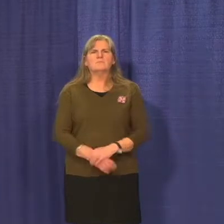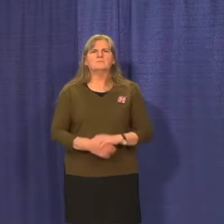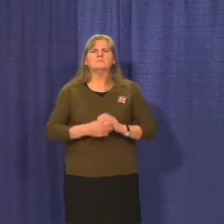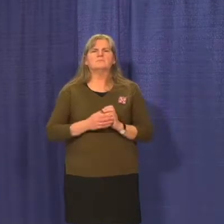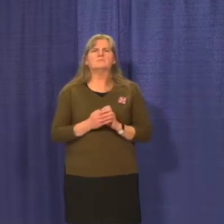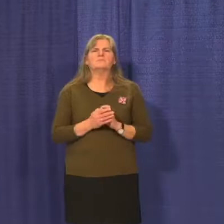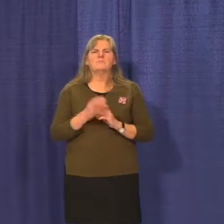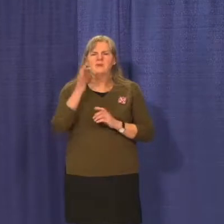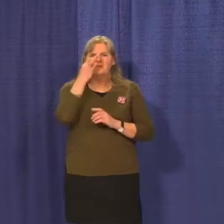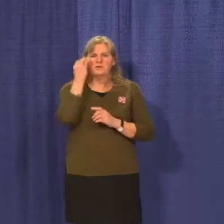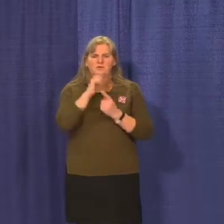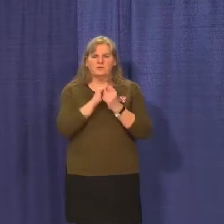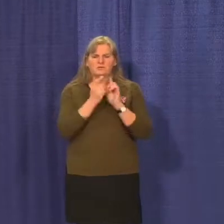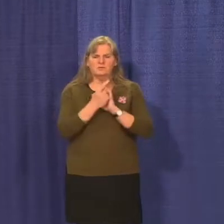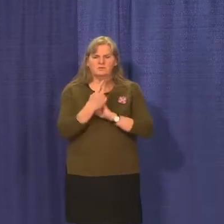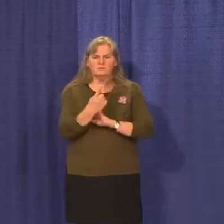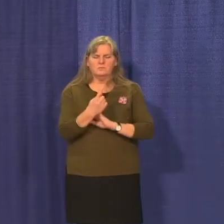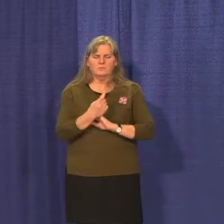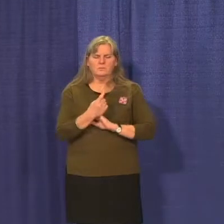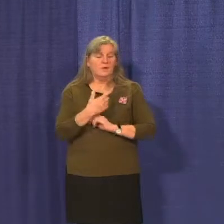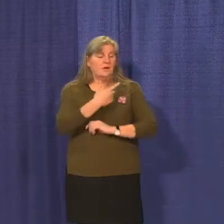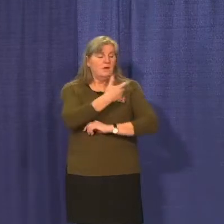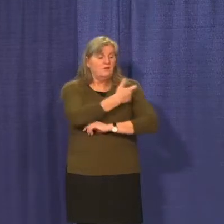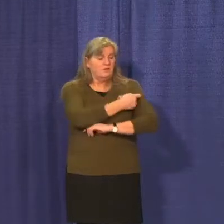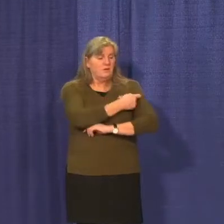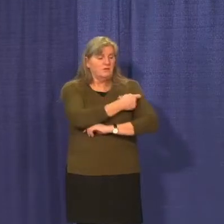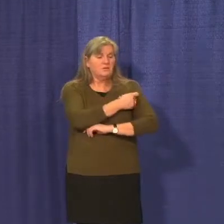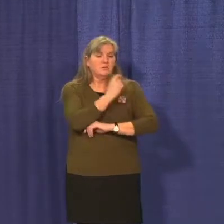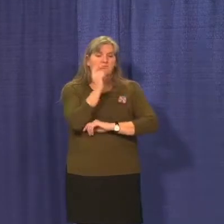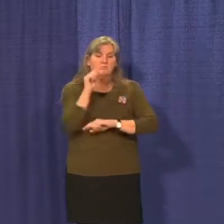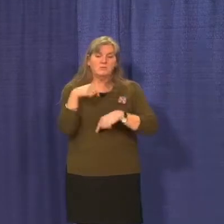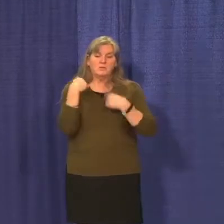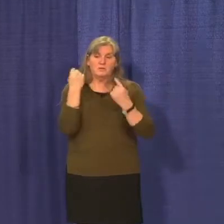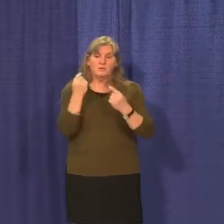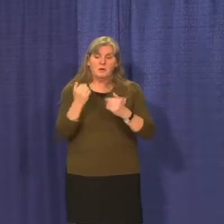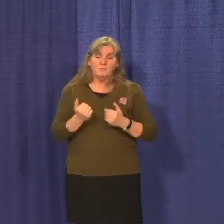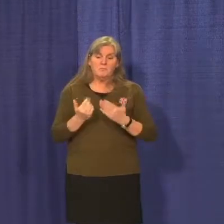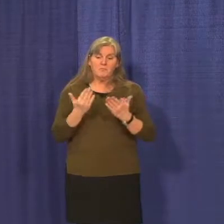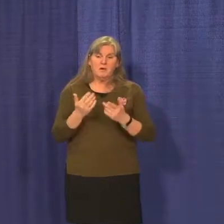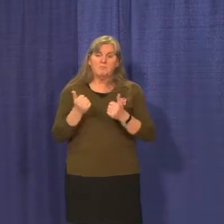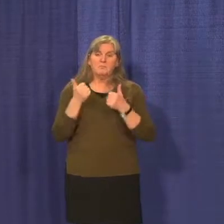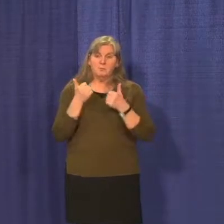So given that the vaccination is going well in